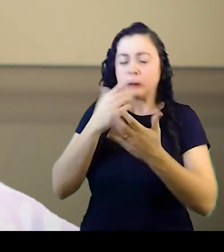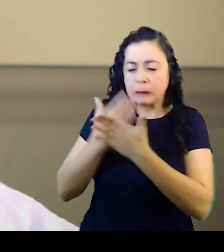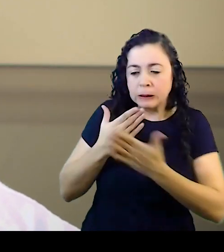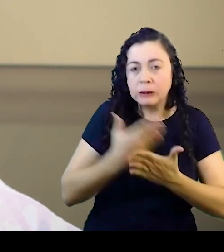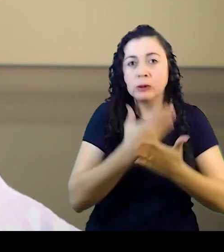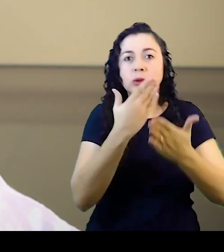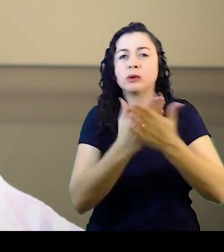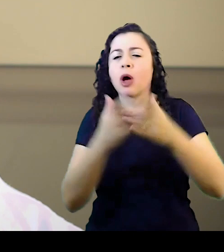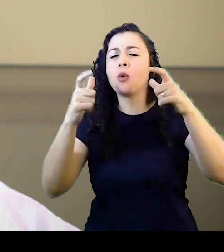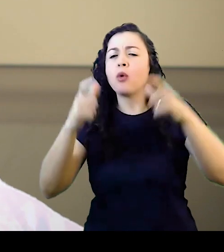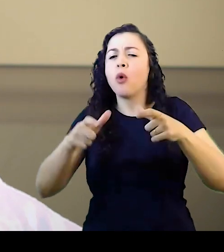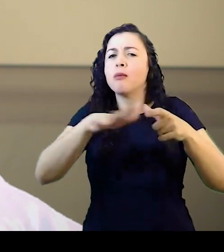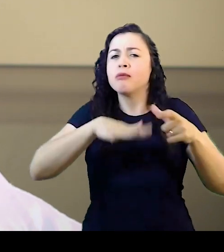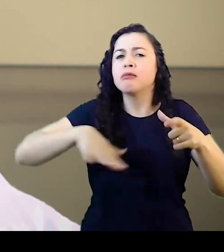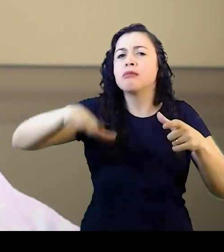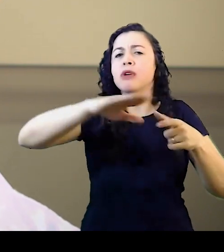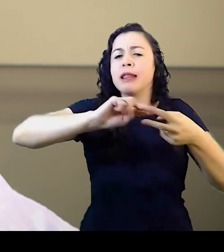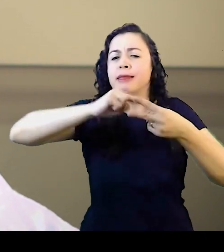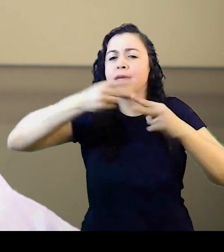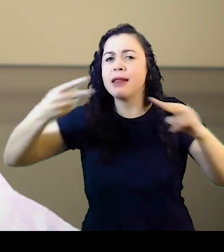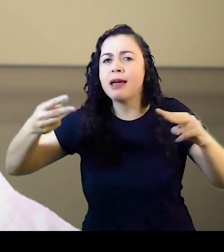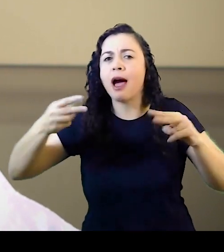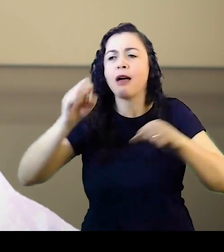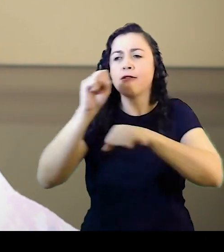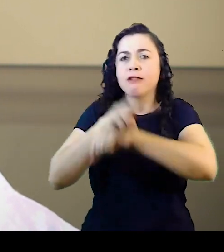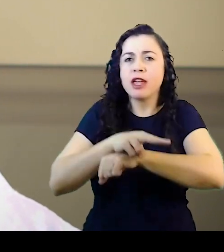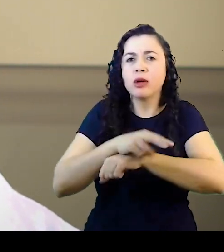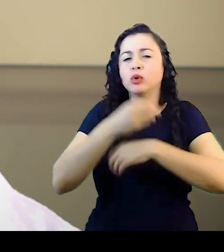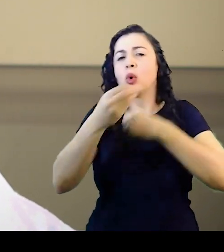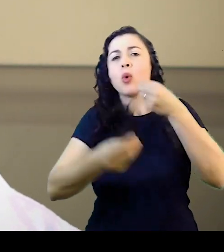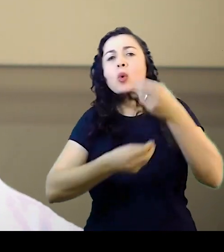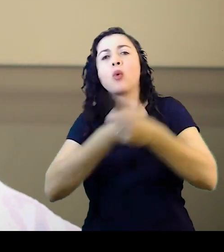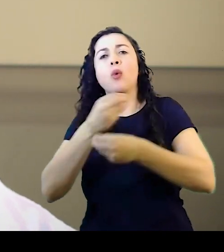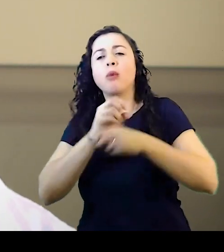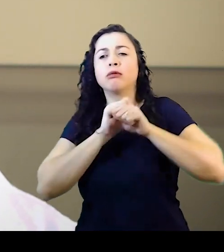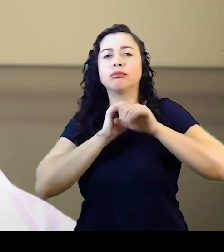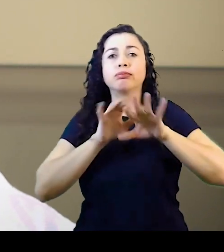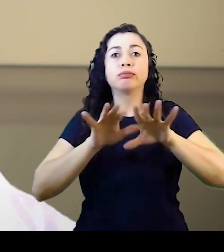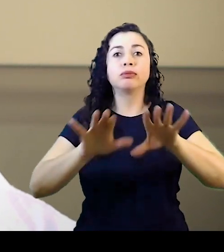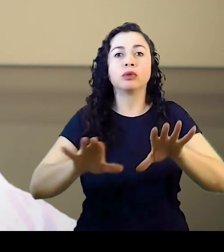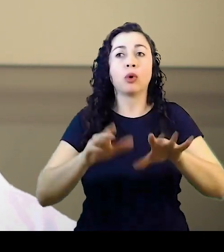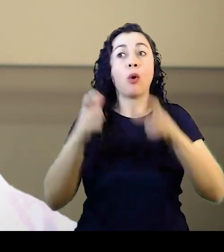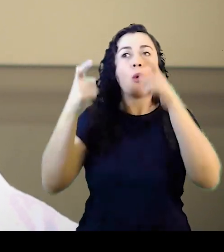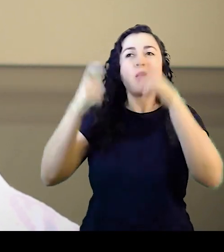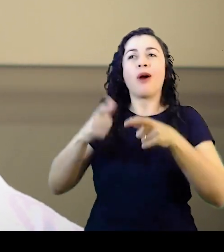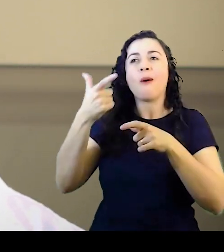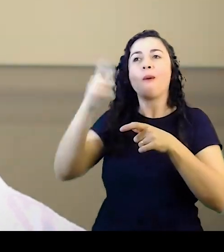phylogeographic and dispersion/spread inferences of the virus that we might not have been able to do in other regions of Brazil.